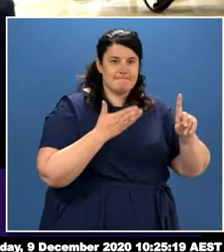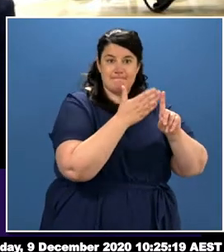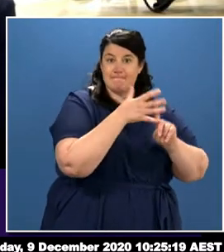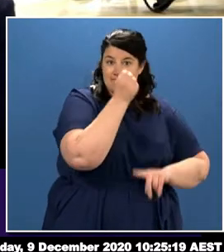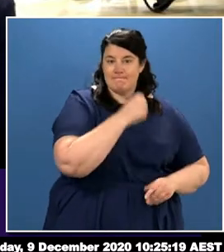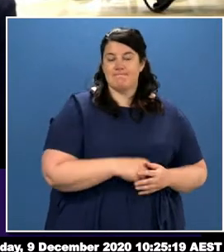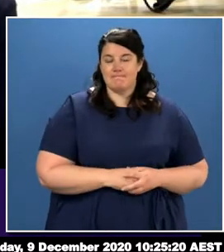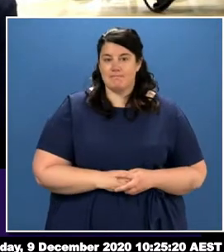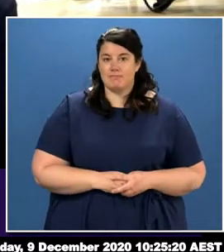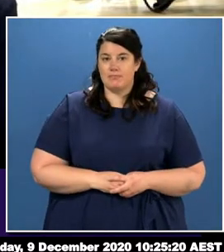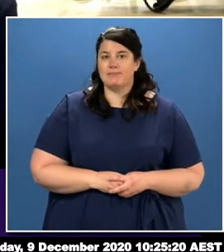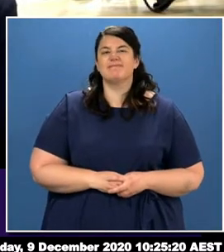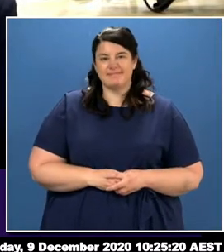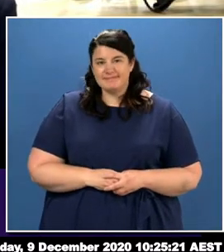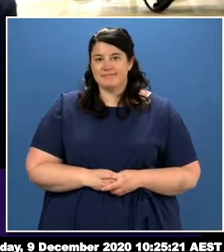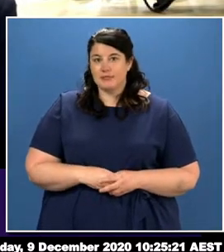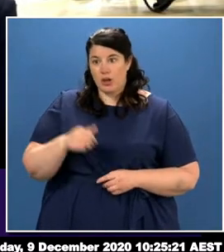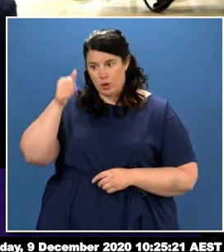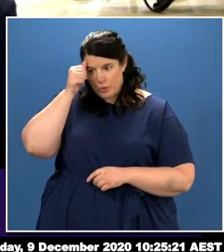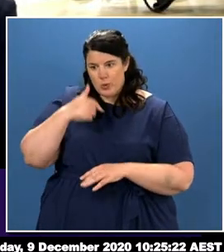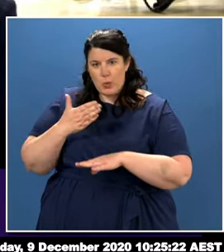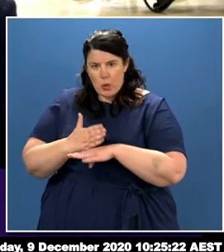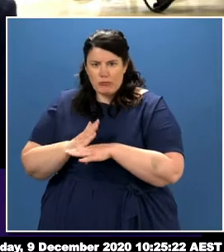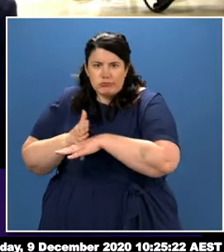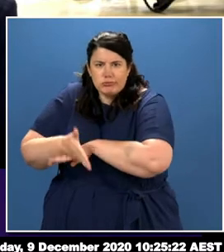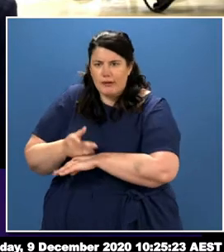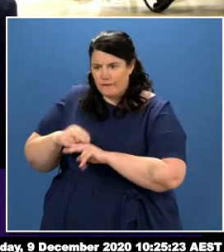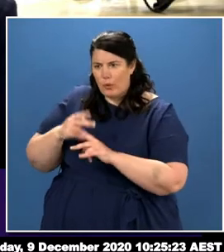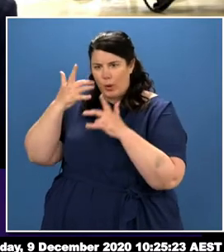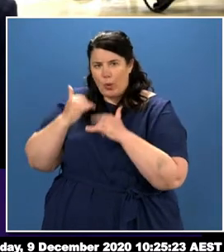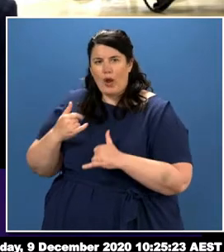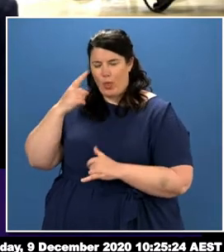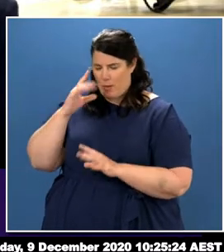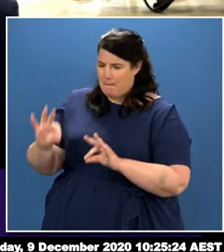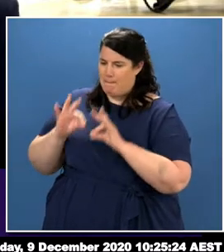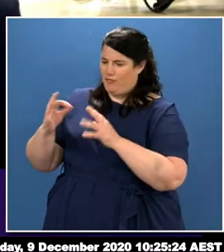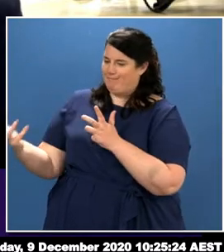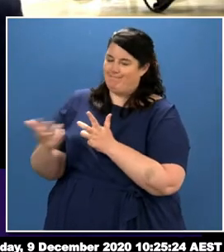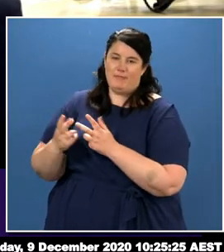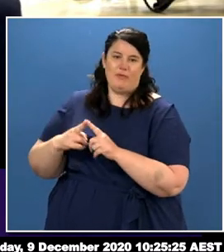Yes. Knowing how much computer work was involved, I thought it would be an ideal career. Right.